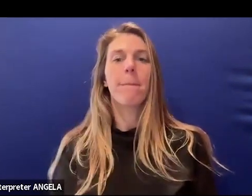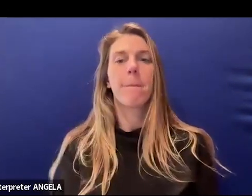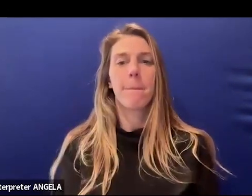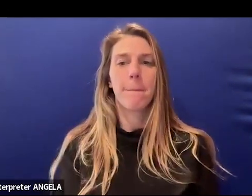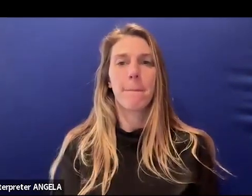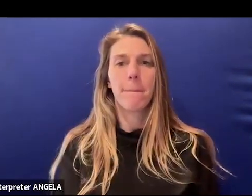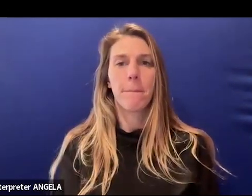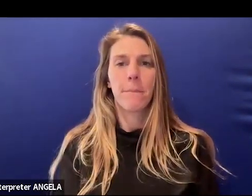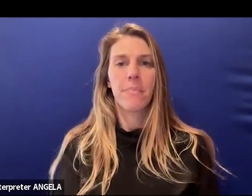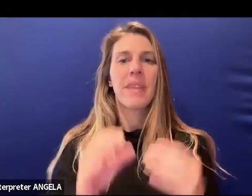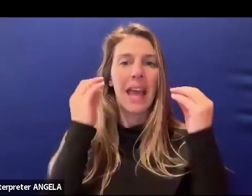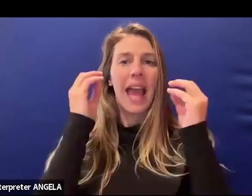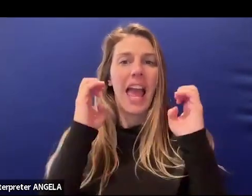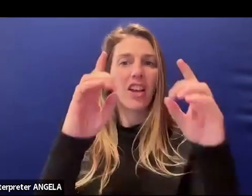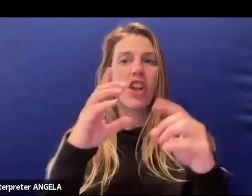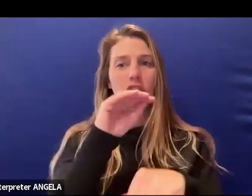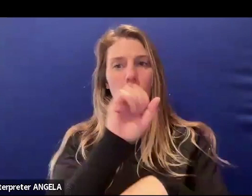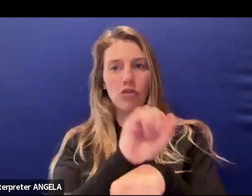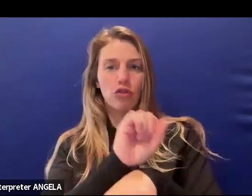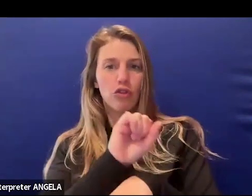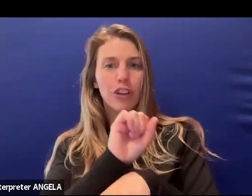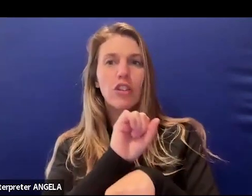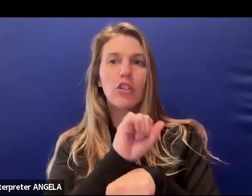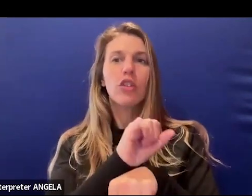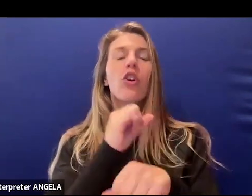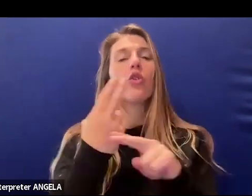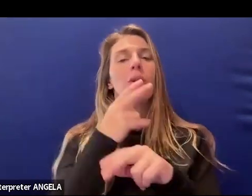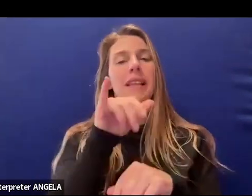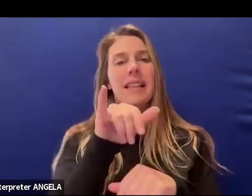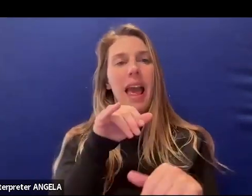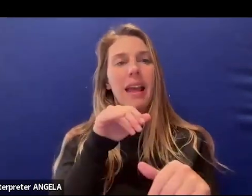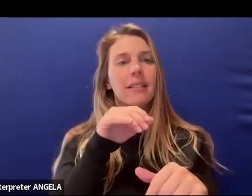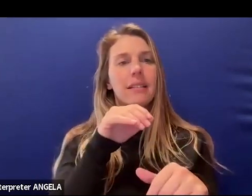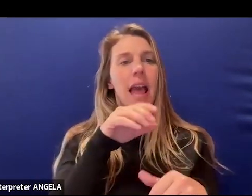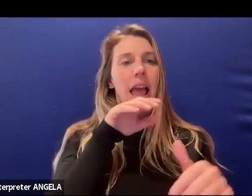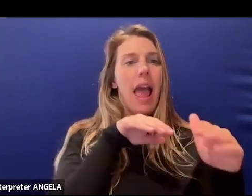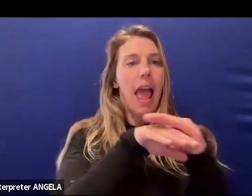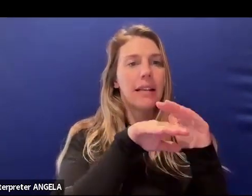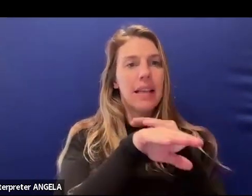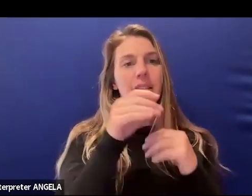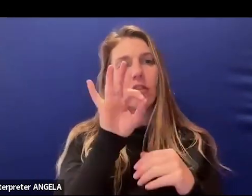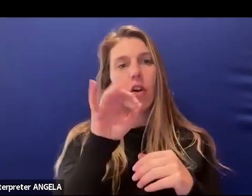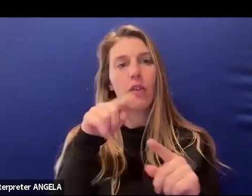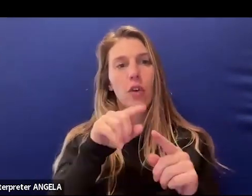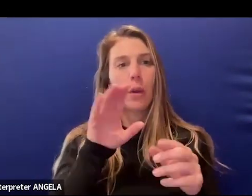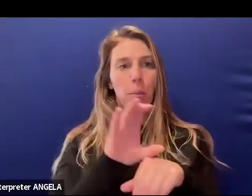excuse me, education and careers through the AccessComputing Alliance. Which is one of the National Science Foundation